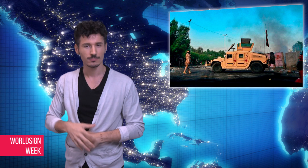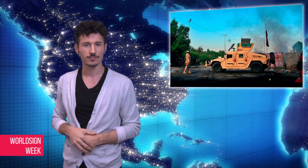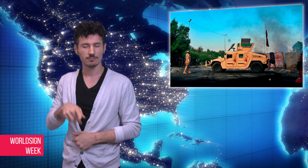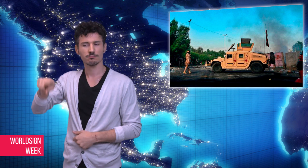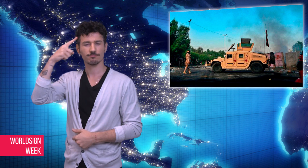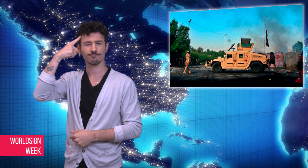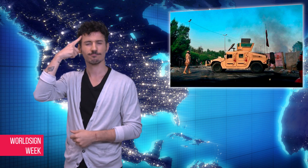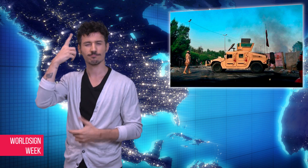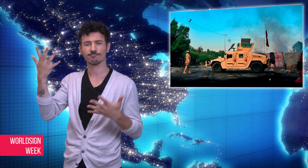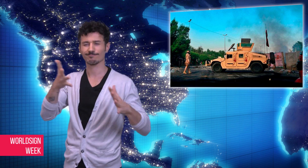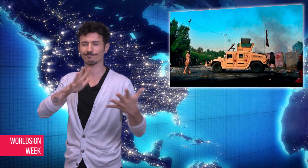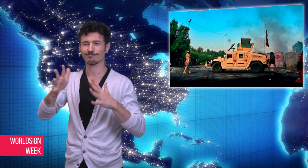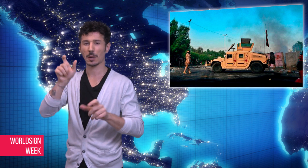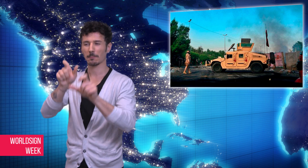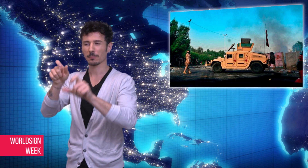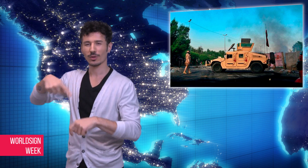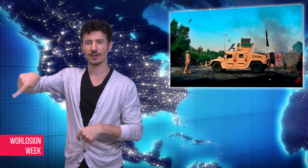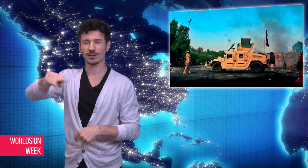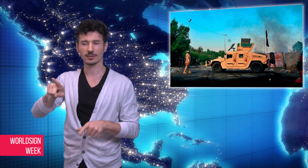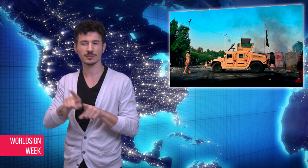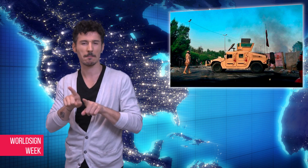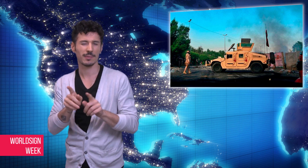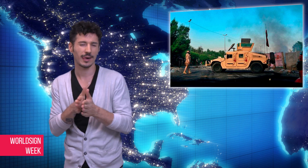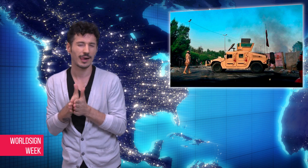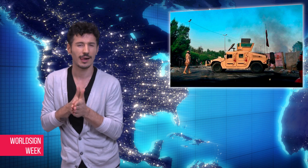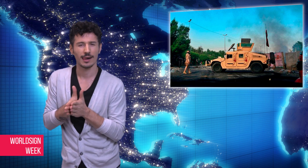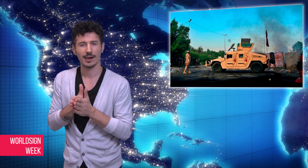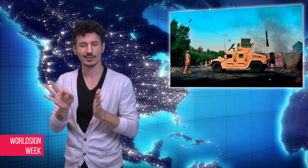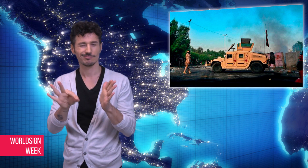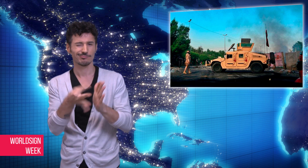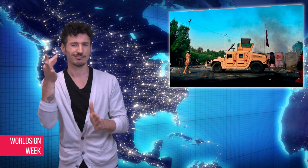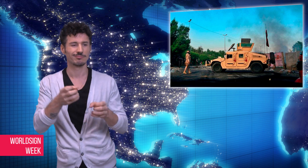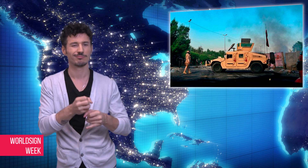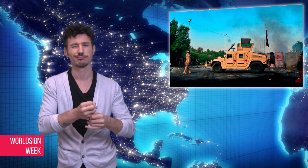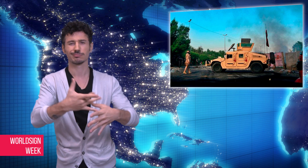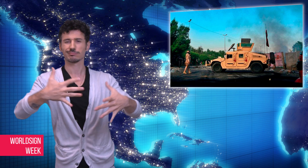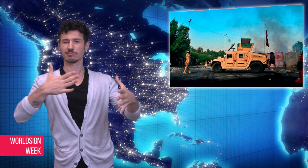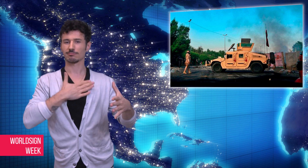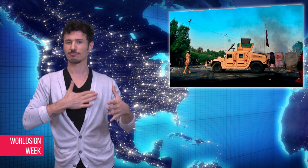protests. They believed there were “outsiders” who